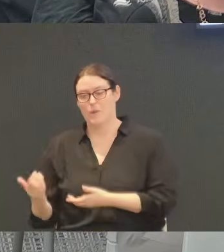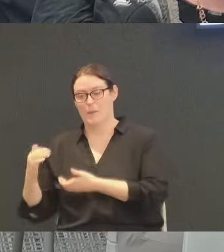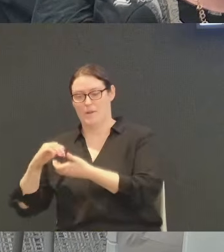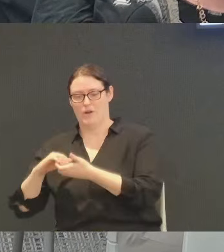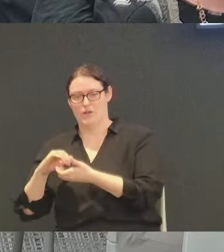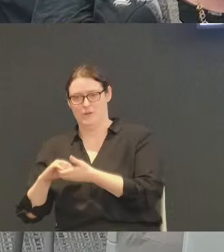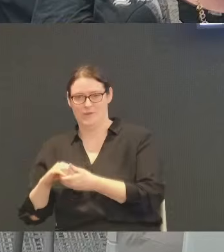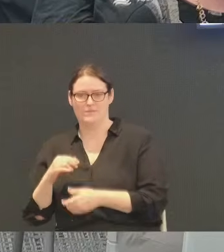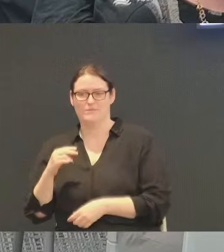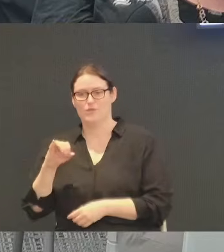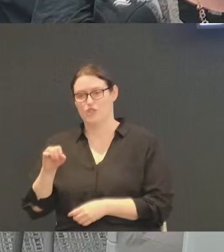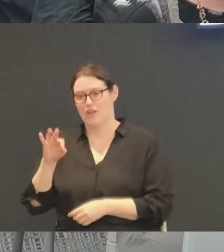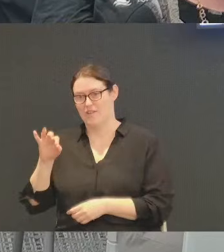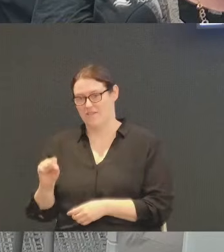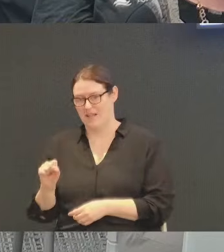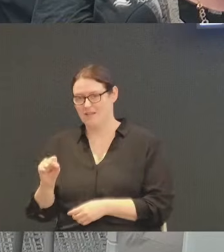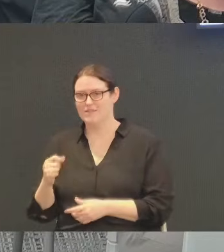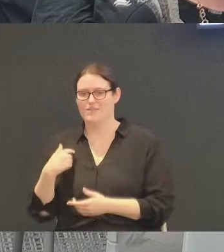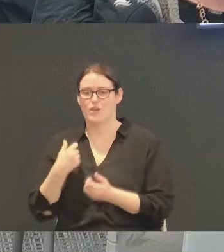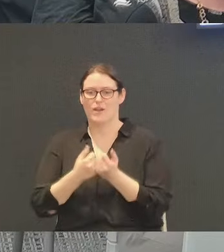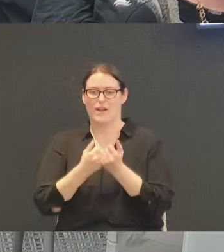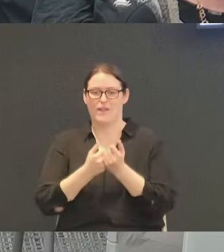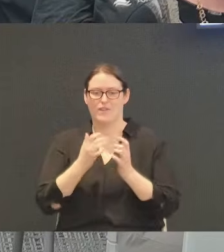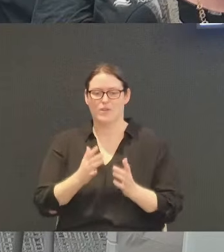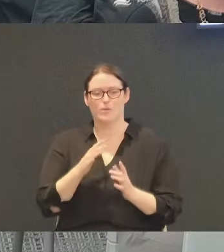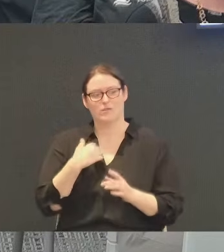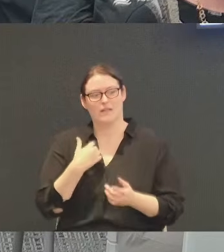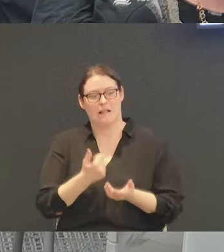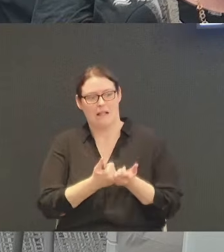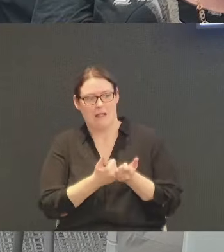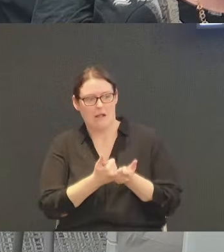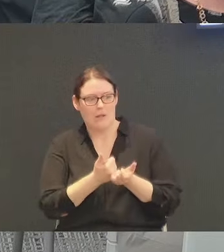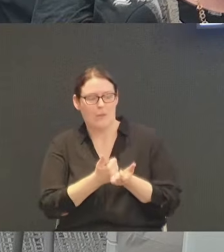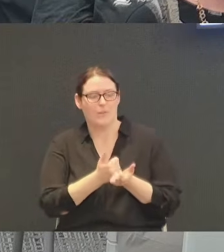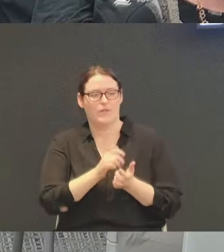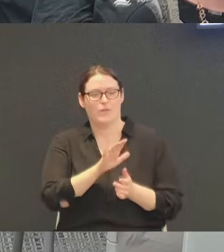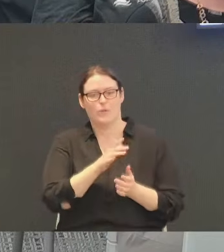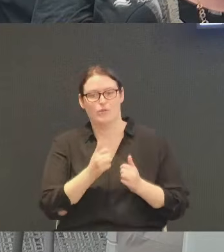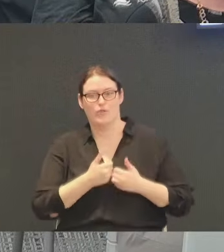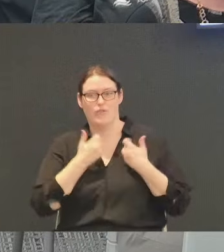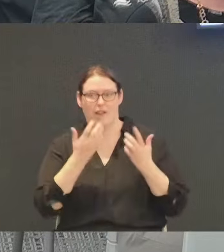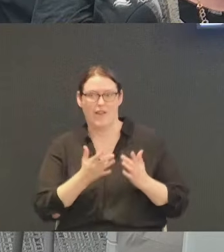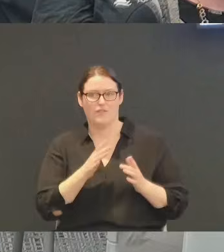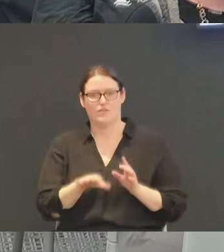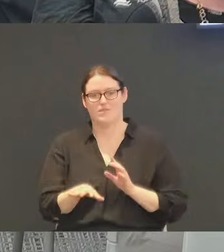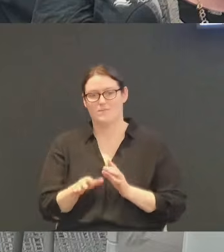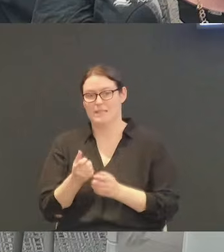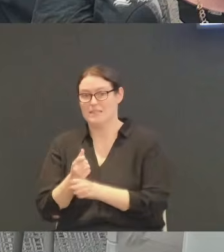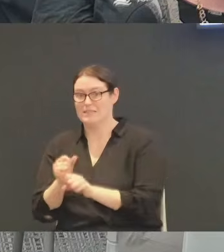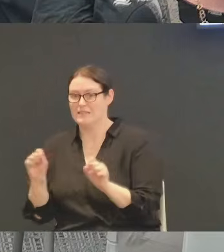our advocates help survivors find safety, strengthen families, obtain protection orders,